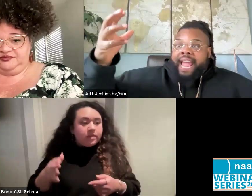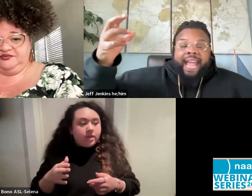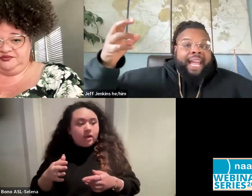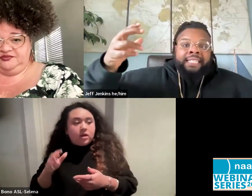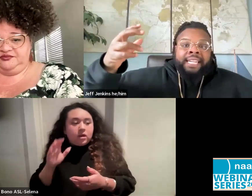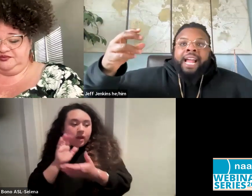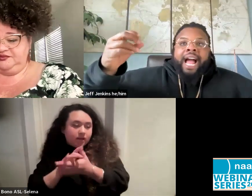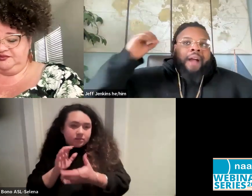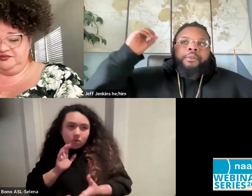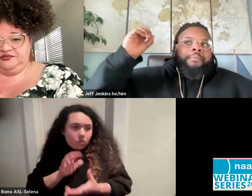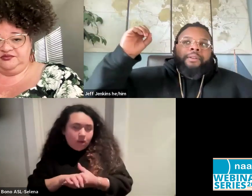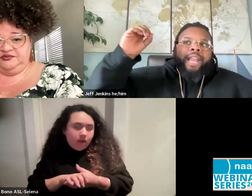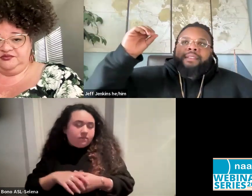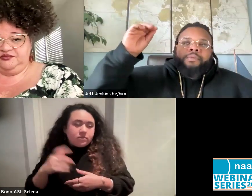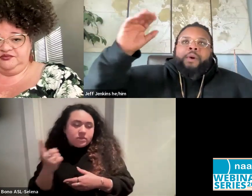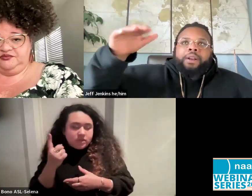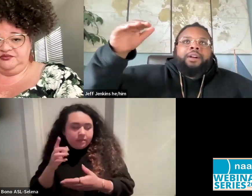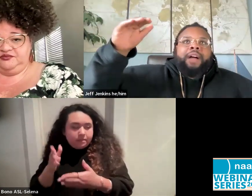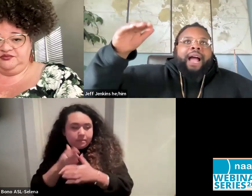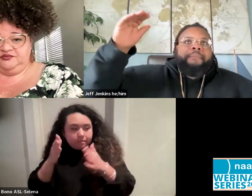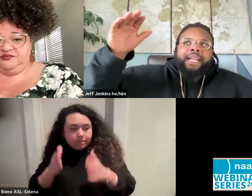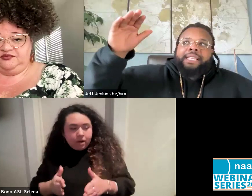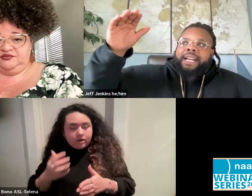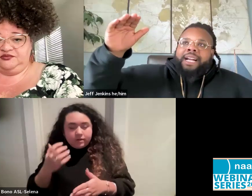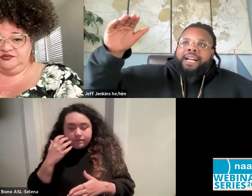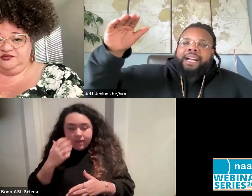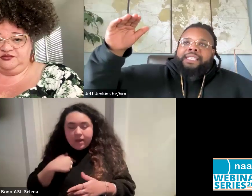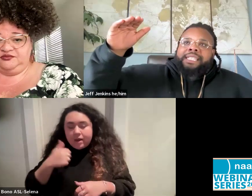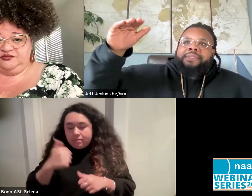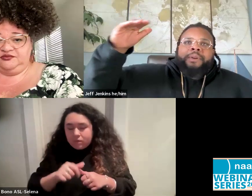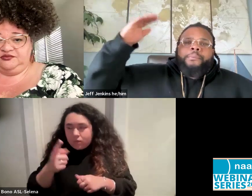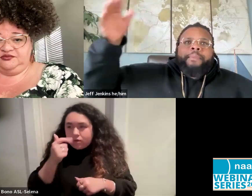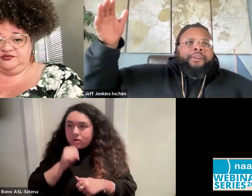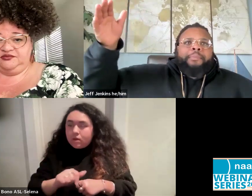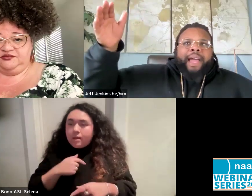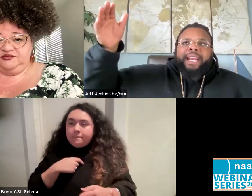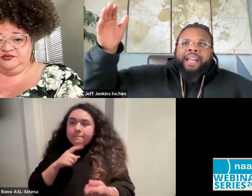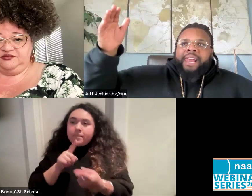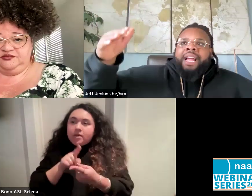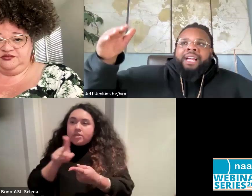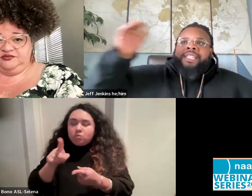And I remember like one girl I met, she we met on the plane.